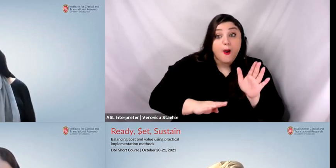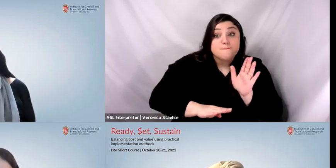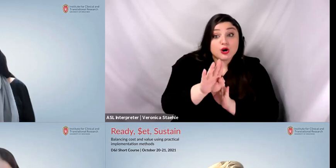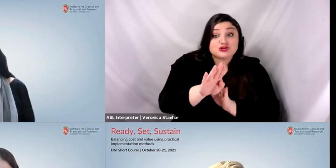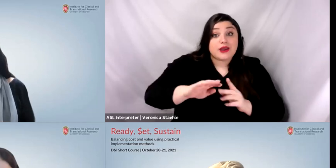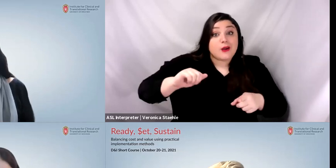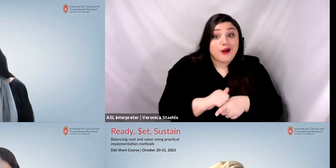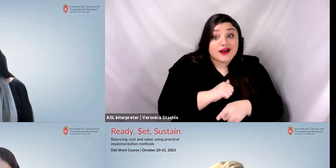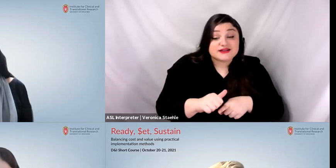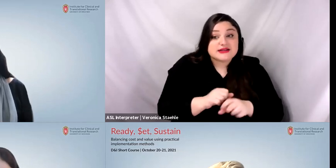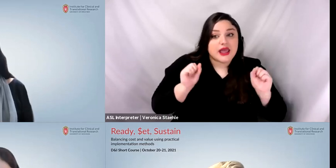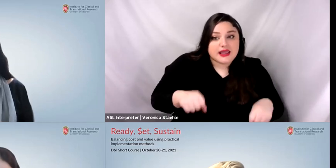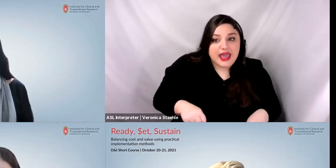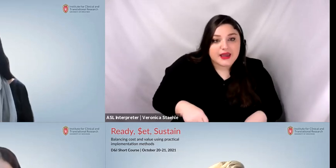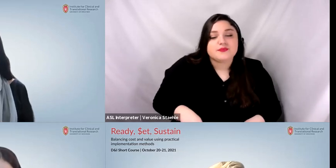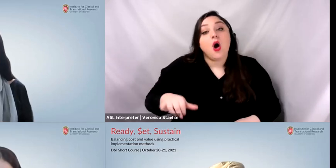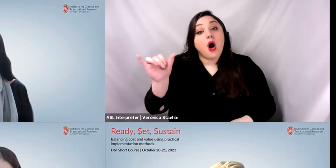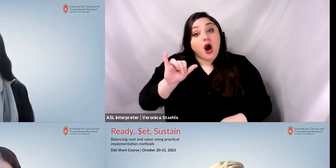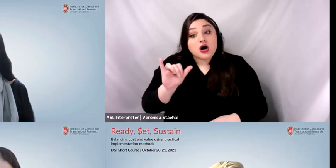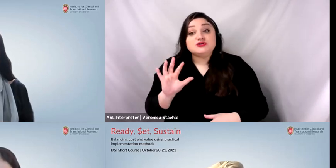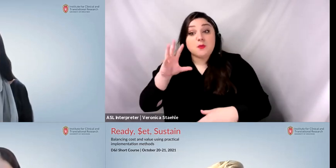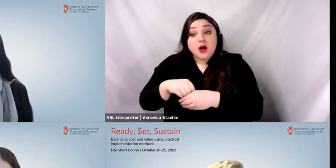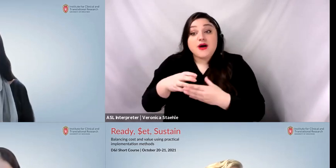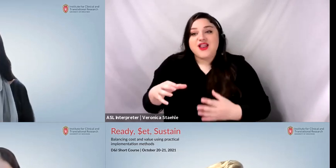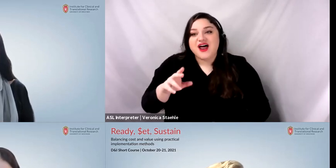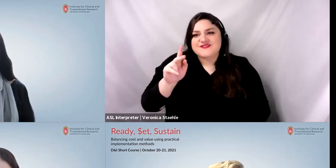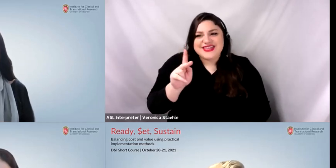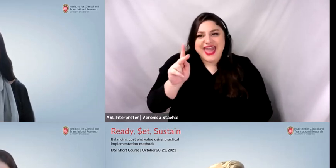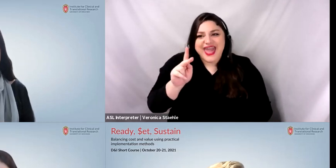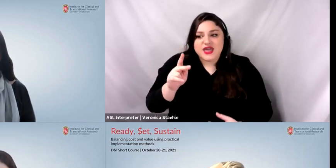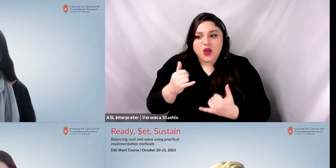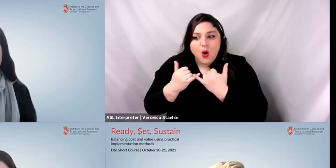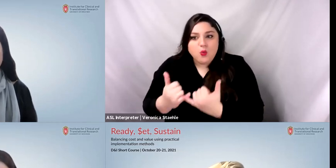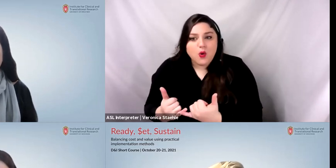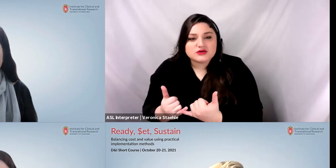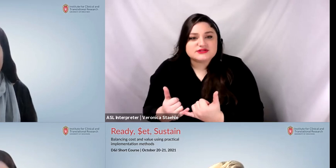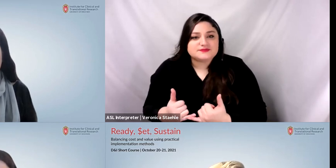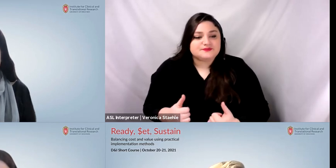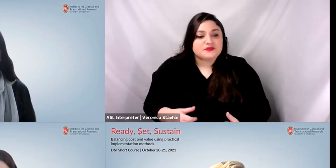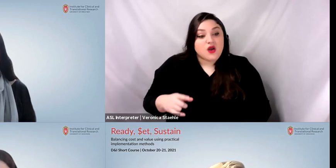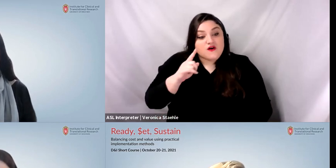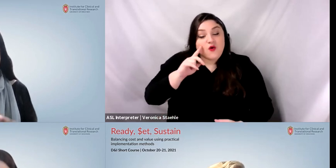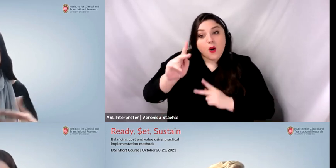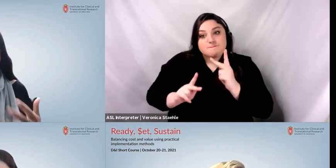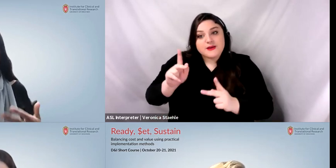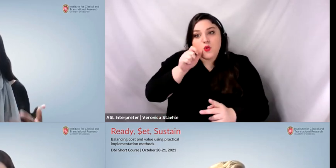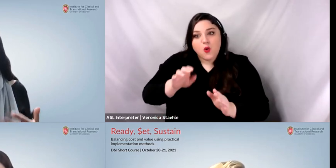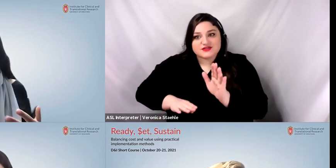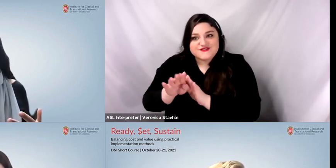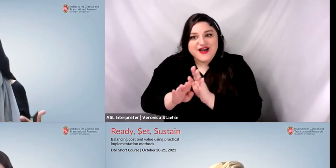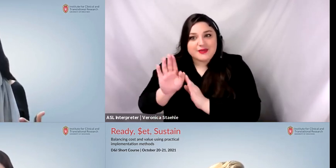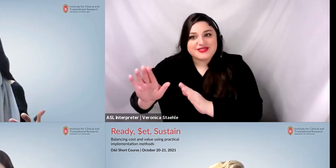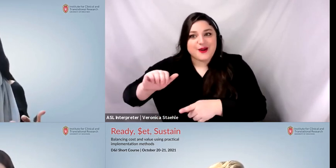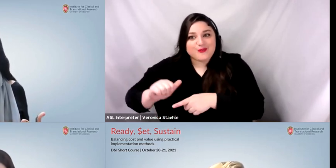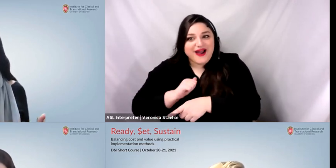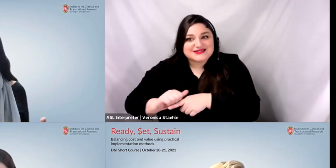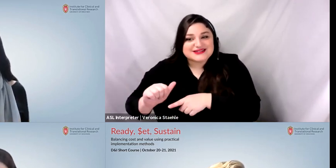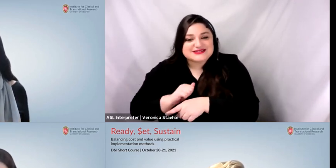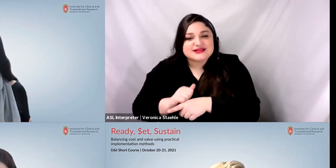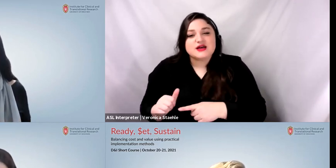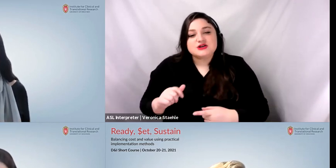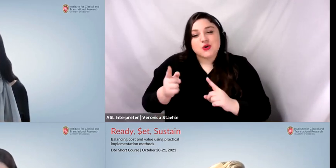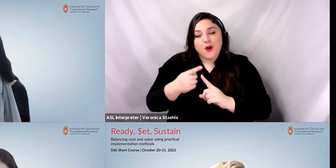Lisa Saldana (she/her/hers): it's on an been written into a number of K awards, and so, for folks that are developing practices again with that idea of thinking of implementation, from the get go.